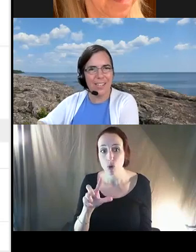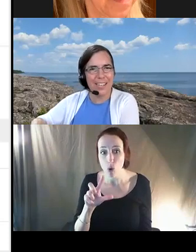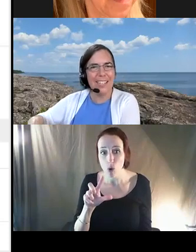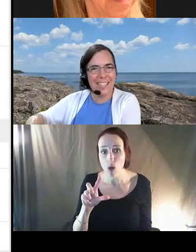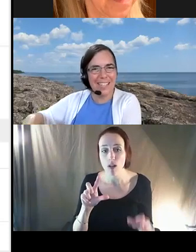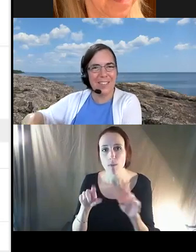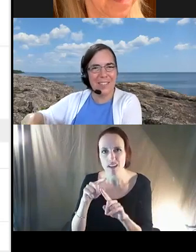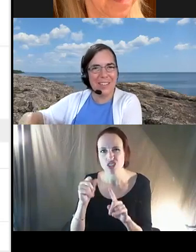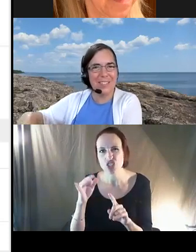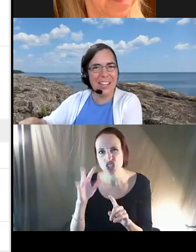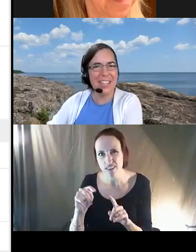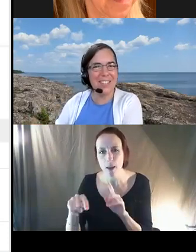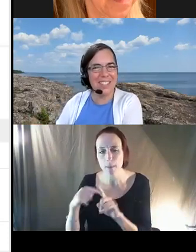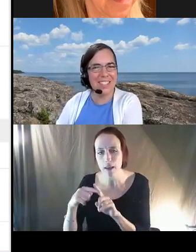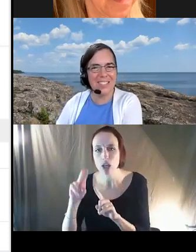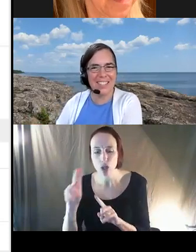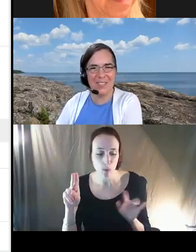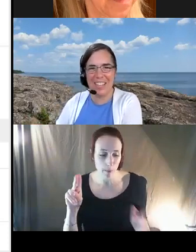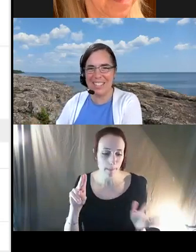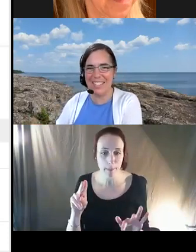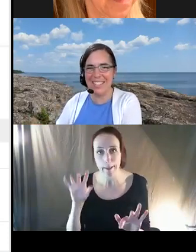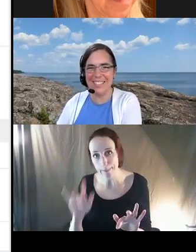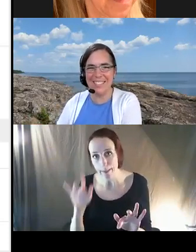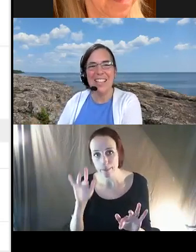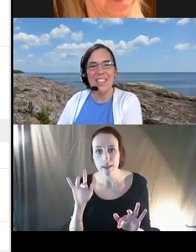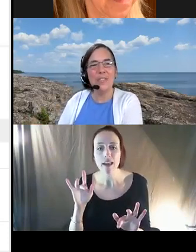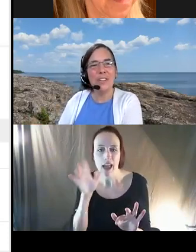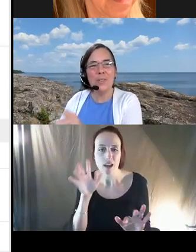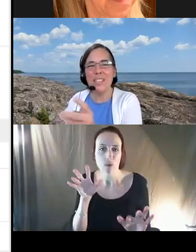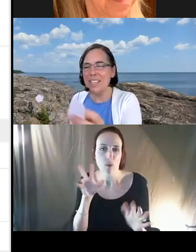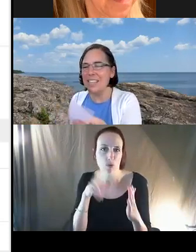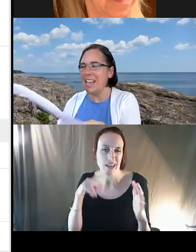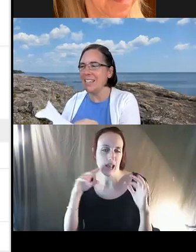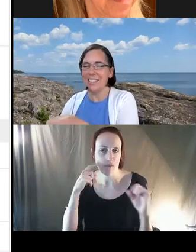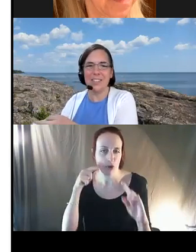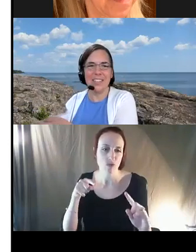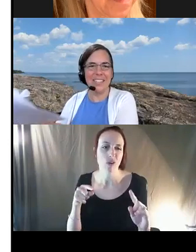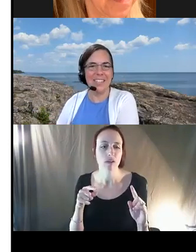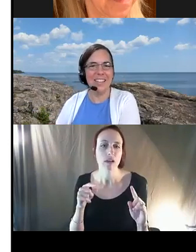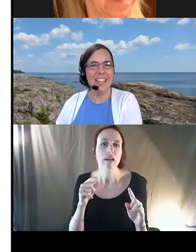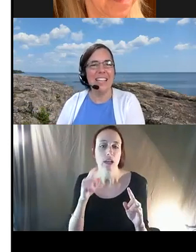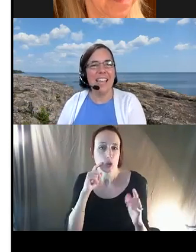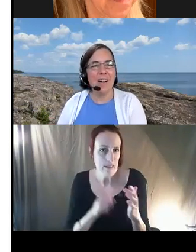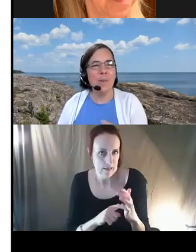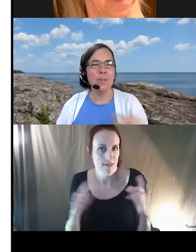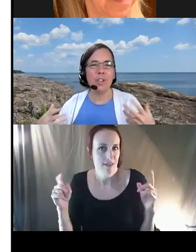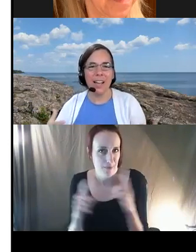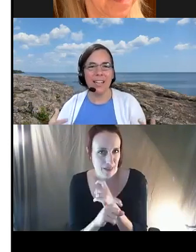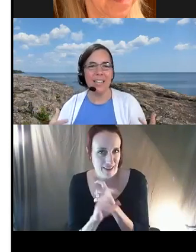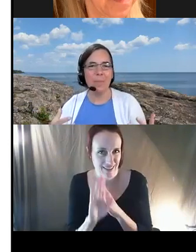If you go to the next screen, now what we are